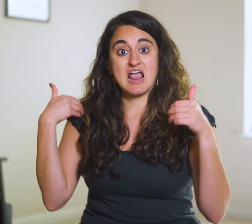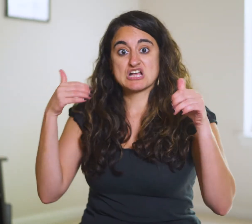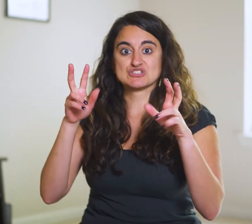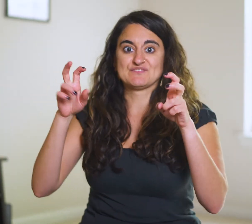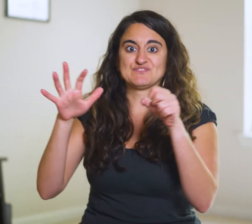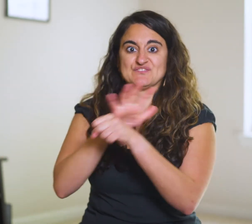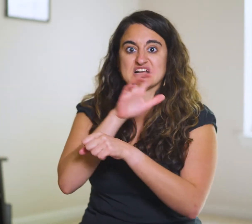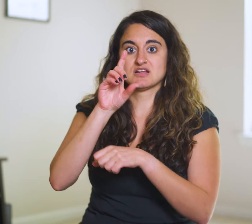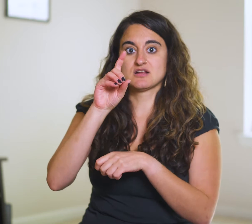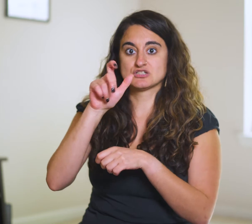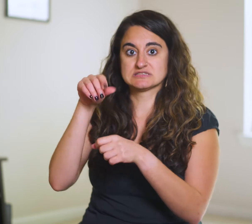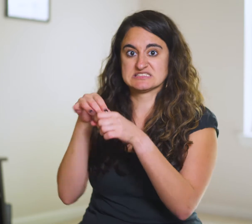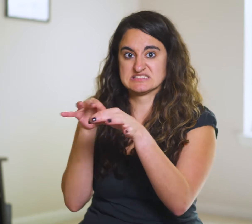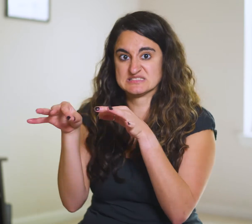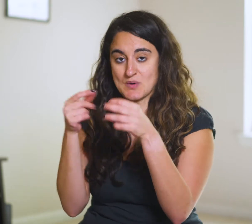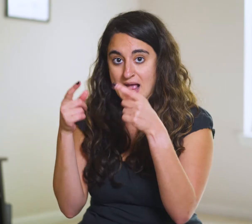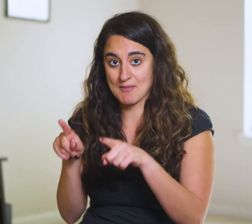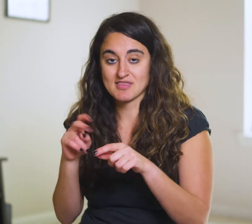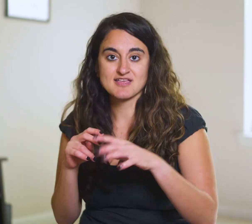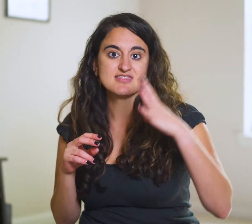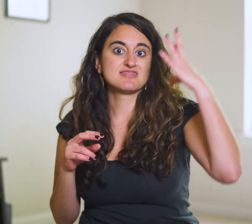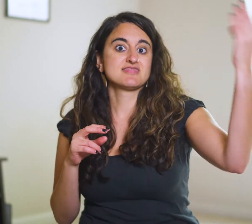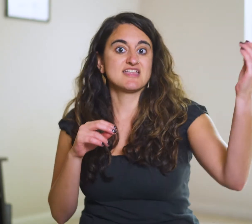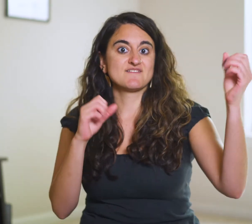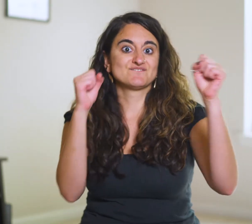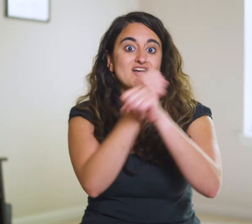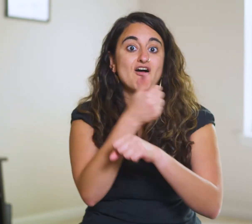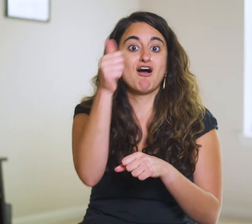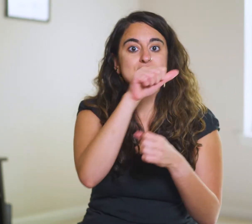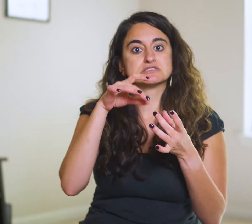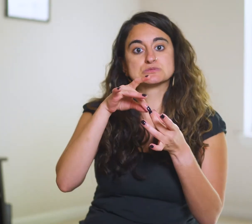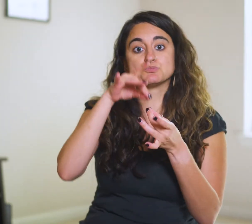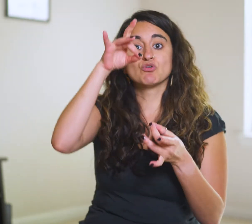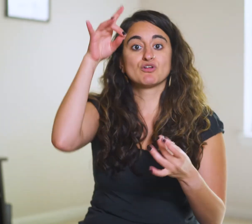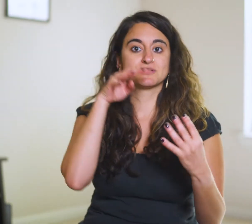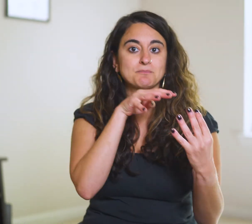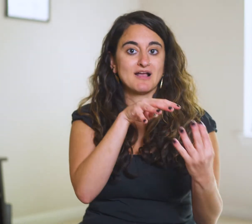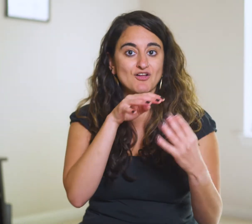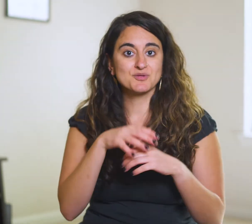The angel fills Daniel in, then leaves to fight another spiritual battle.